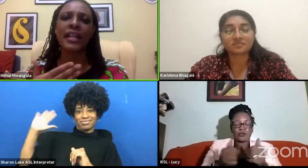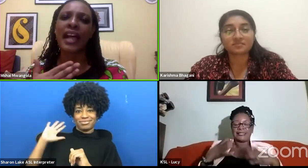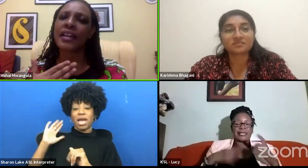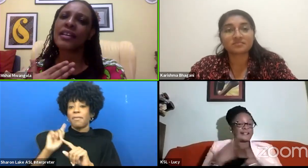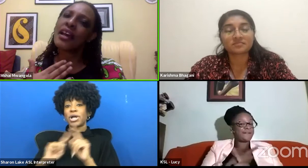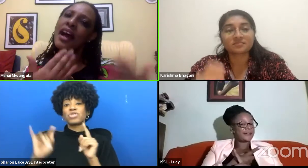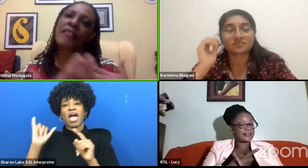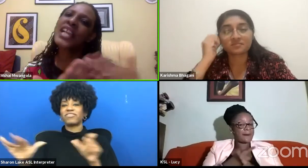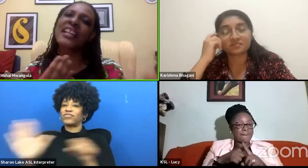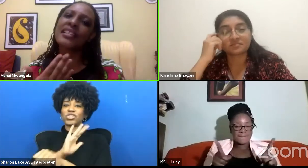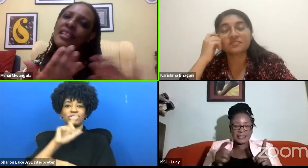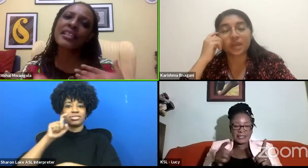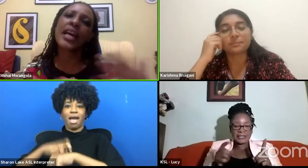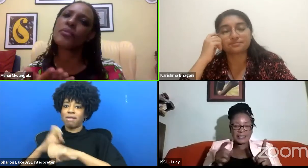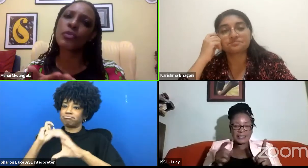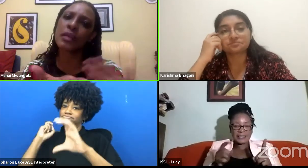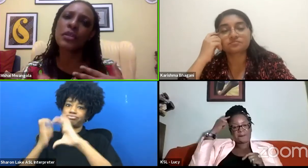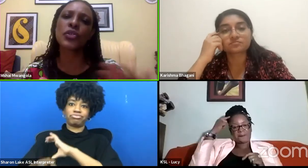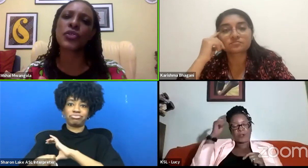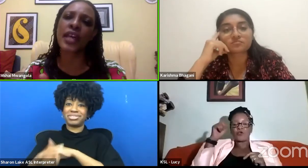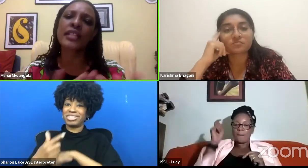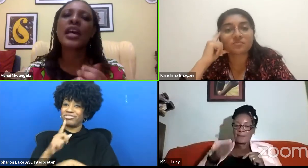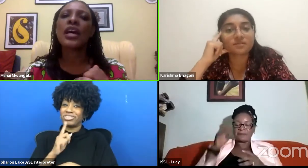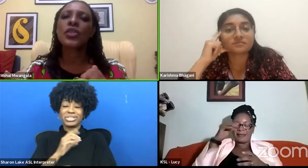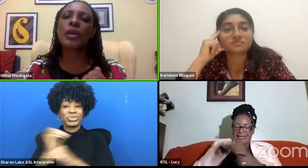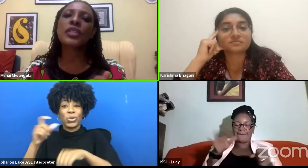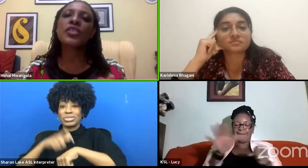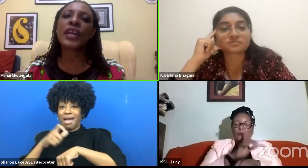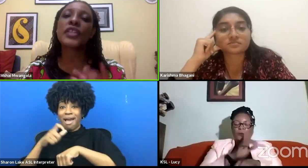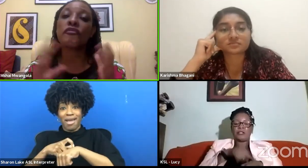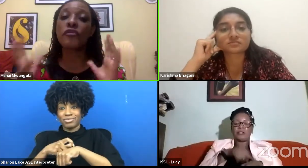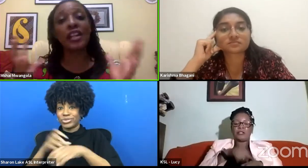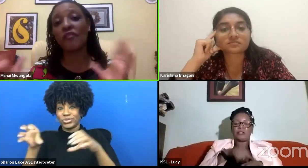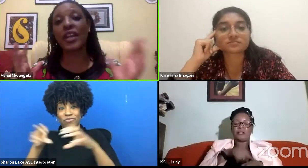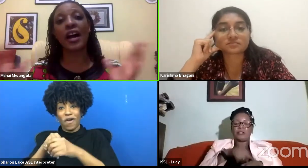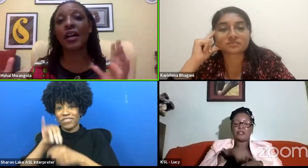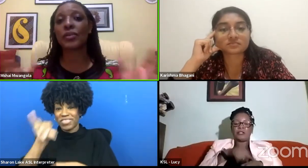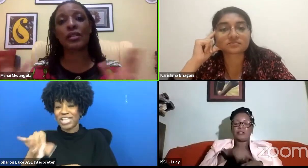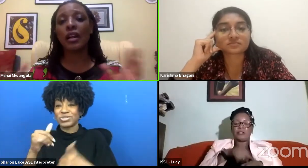And I haven't had the time to be able to do that. So I'm still trying to really figure out